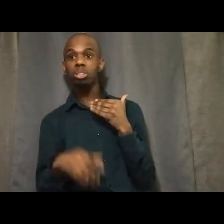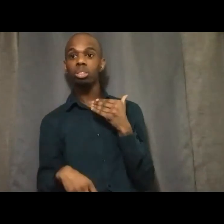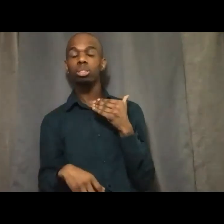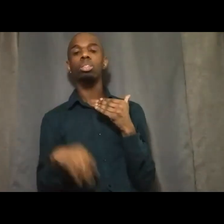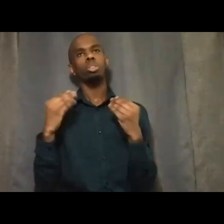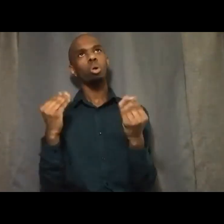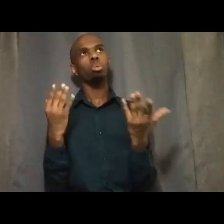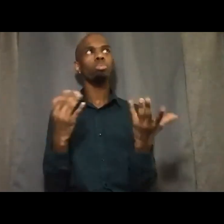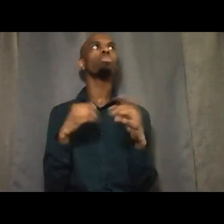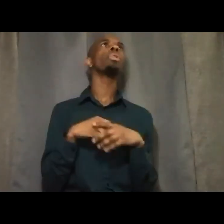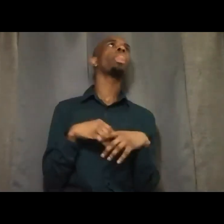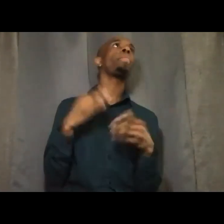maybe that's too far, right.